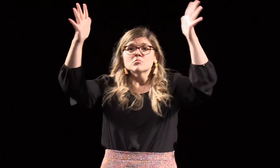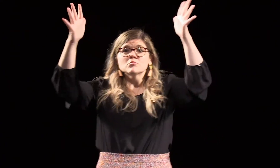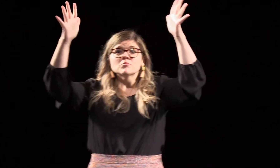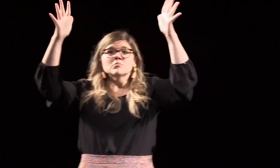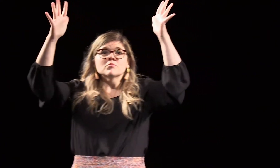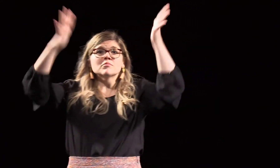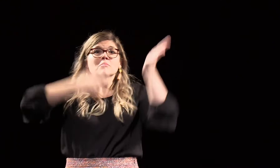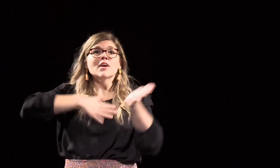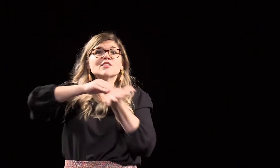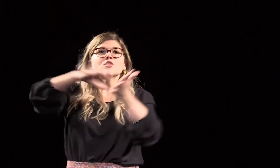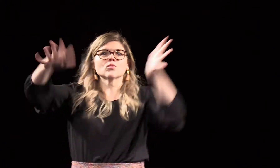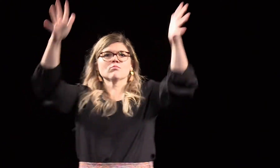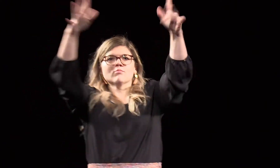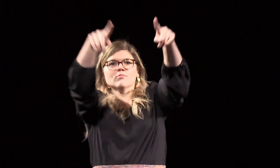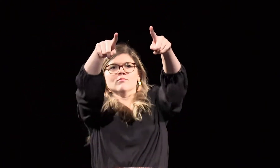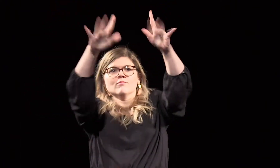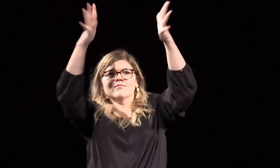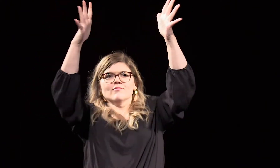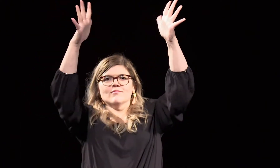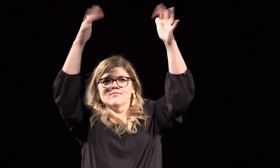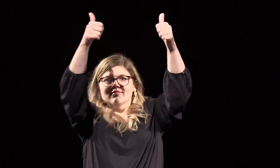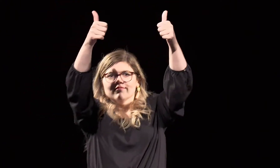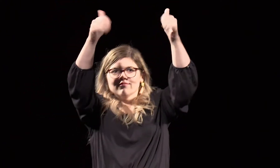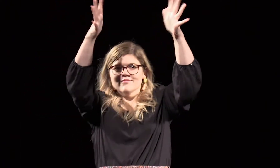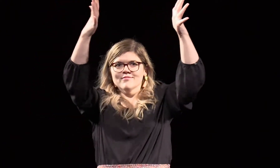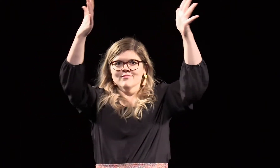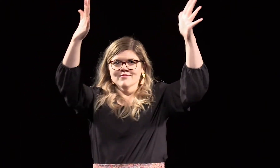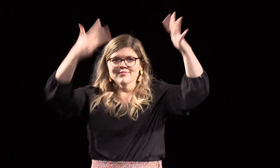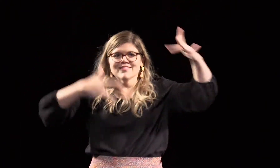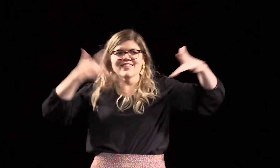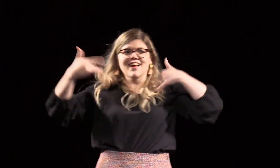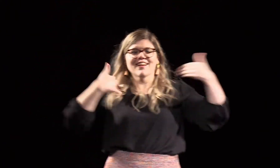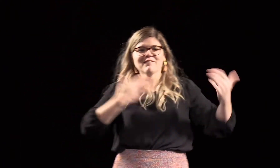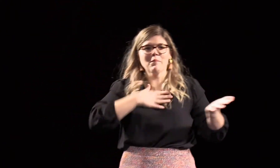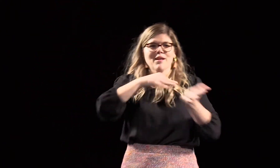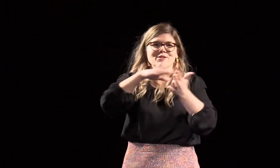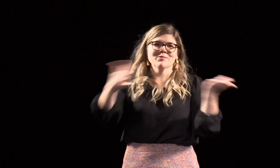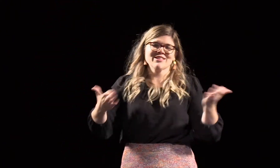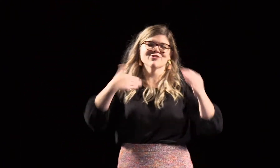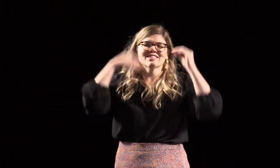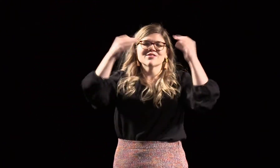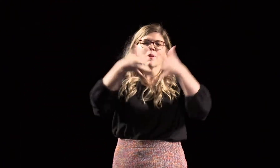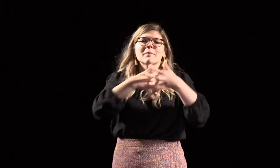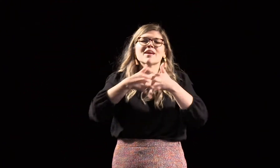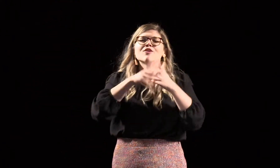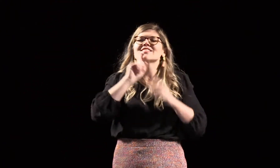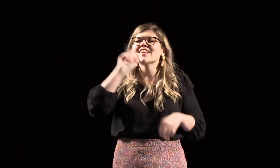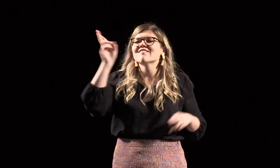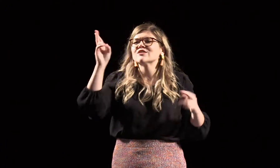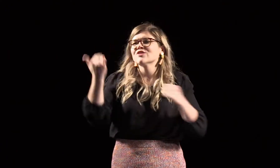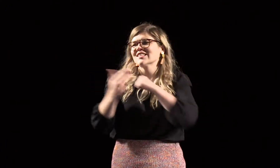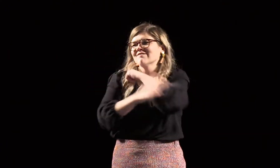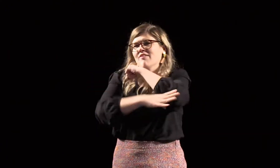Anyone from my class here? Any of my students? Oh, I see you. I'm so happy to have some of my students here.